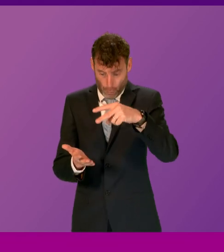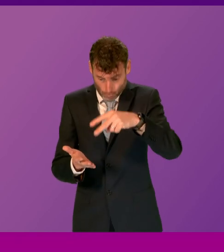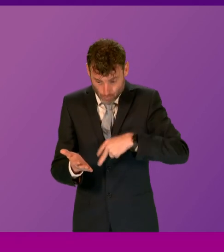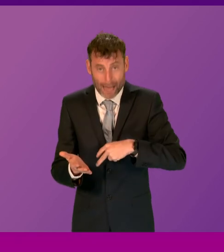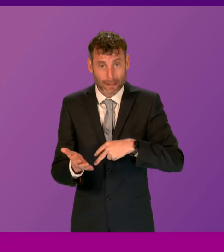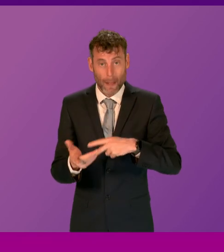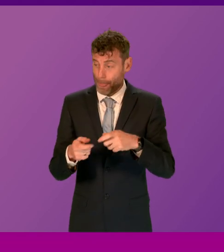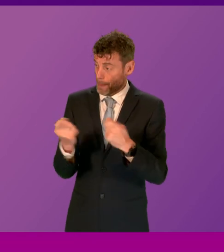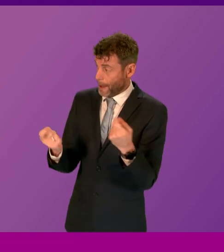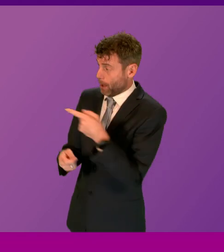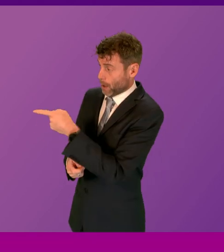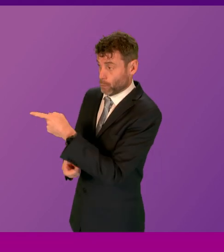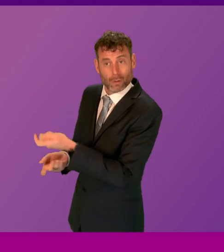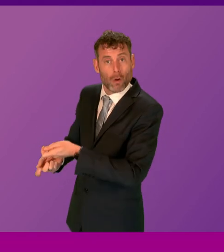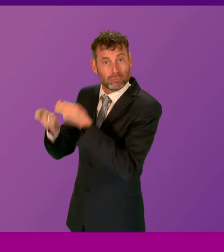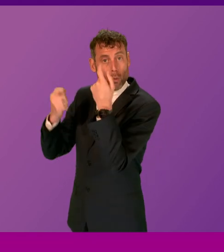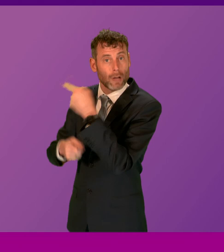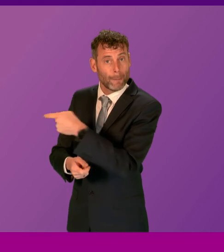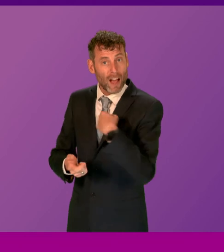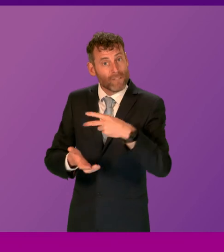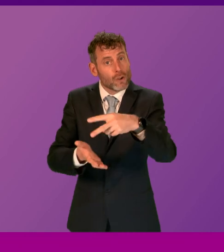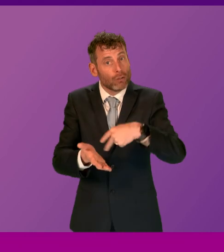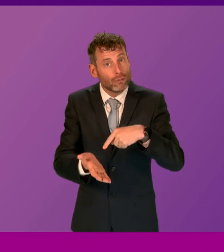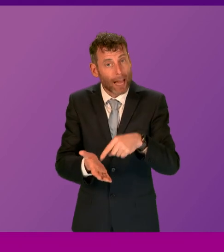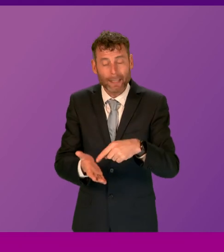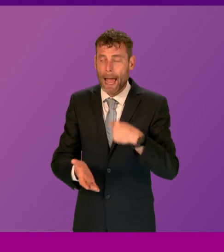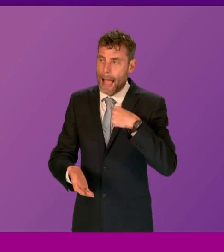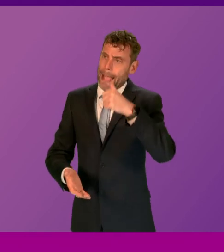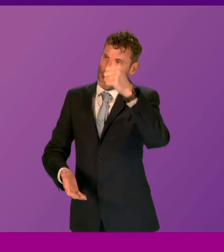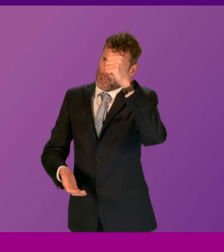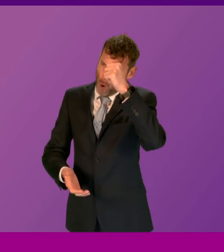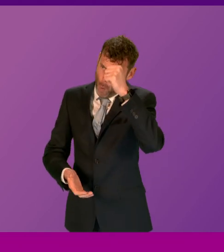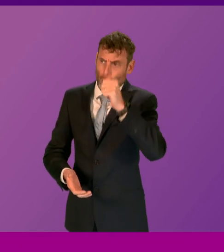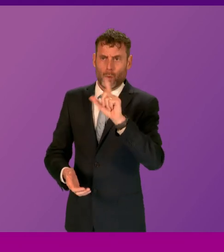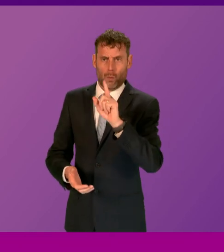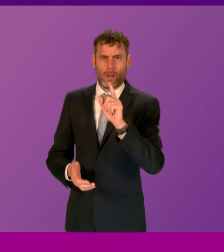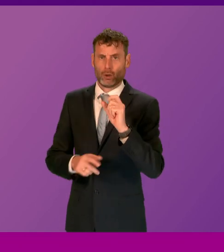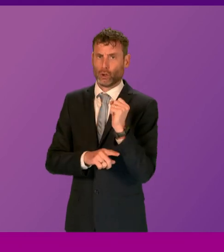The health challenges that those across the country—and, no doubt, the Scottish Ambulance